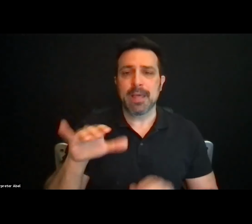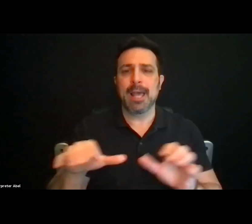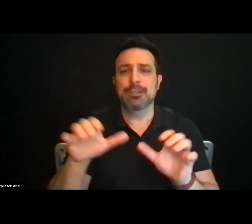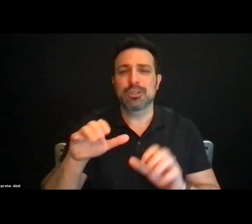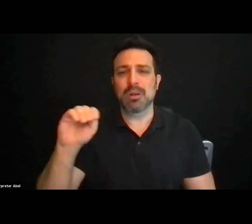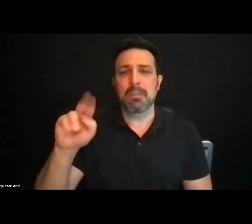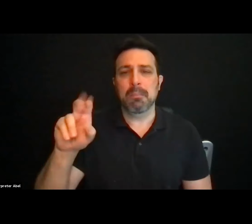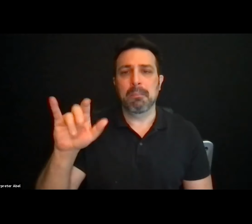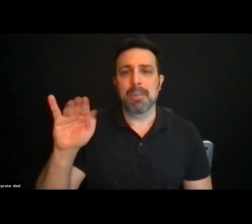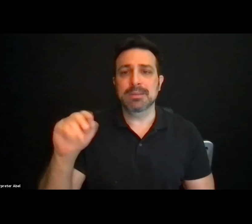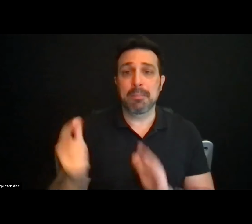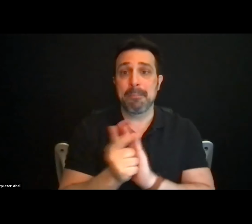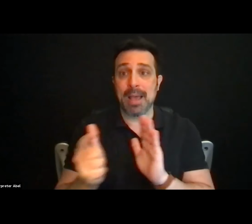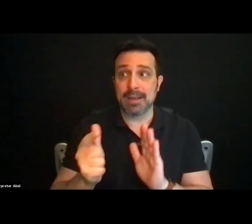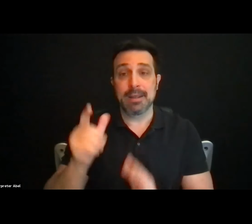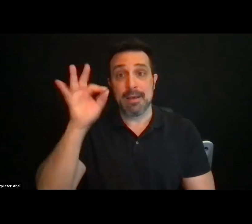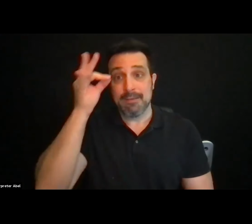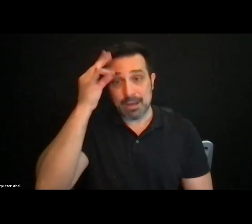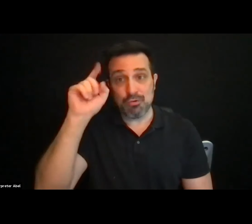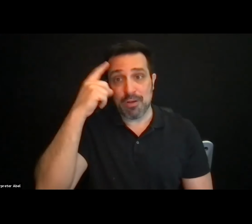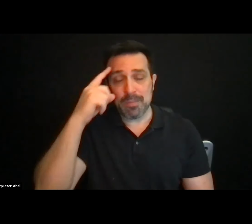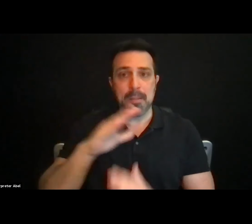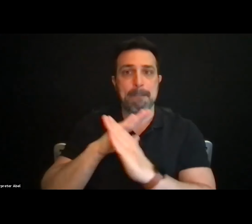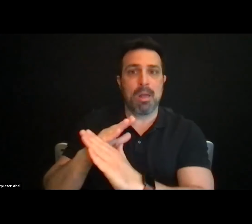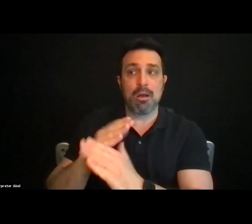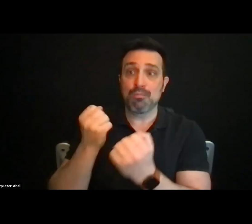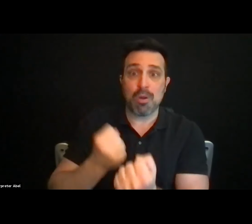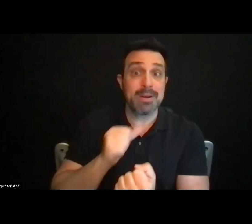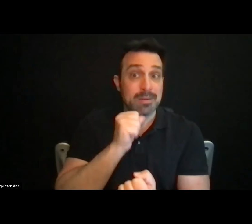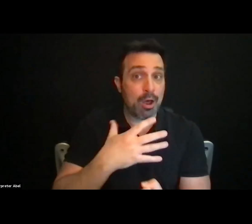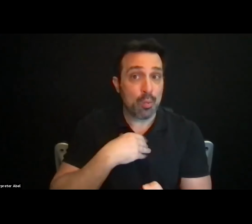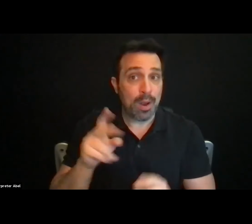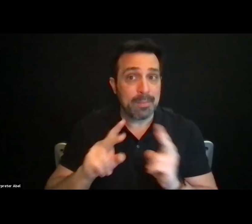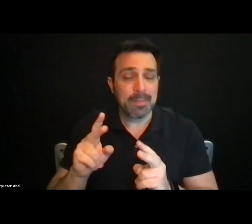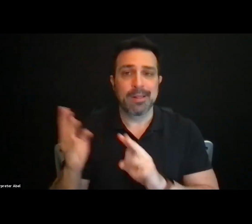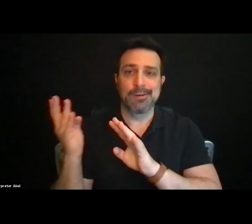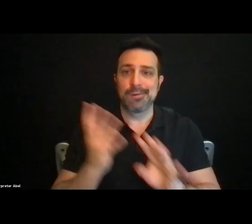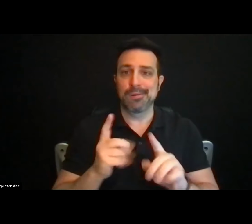witnessed intentional acts of racism by our government. In 2017, with actions like the